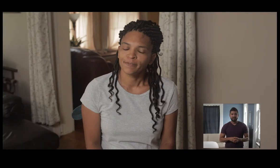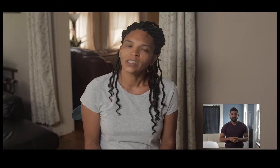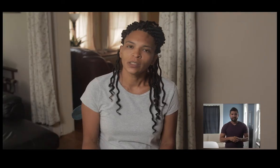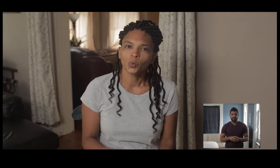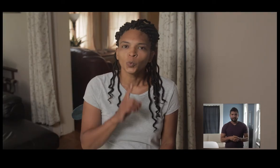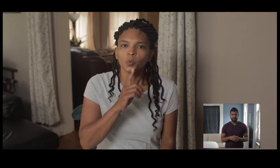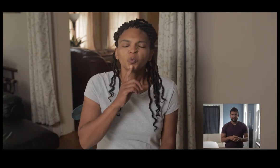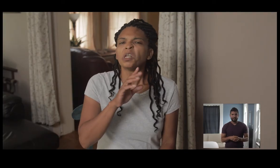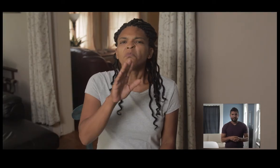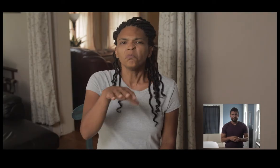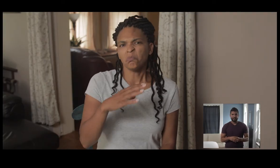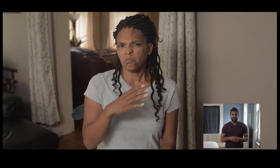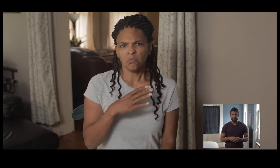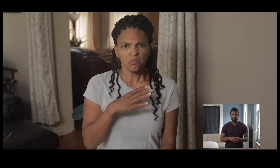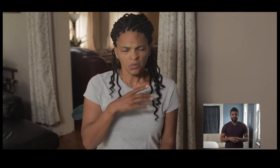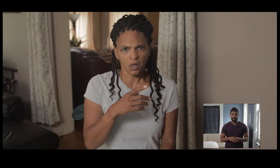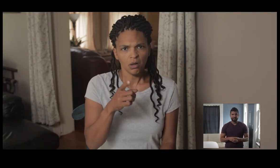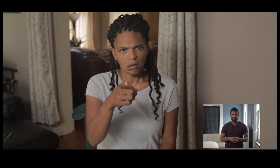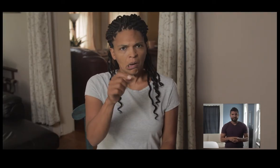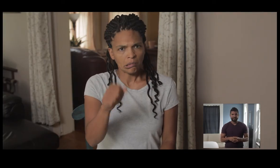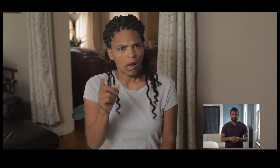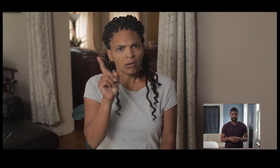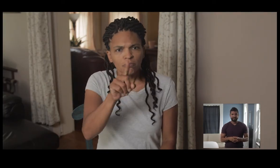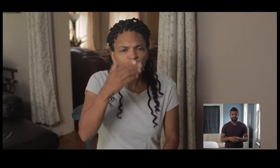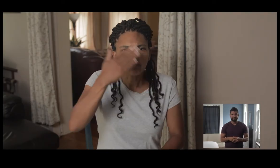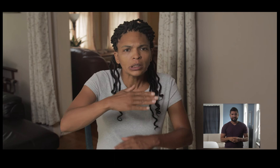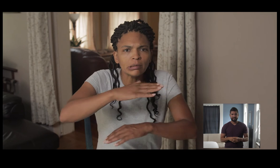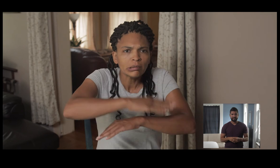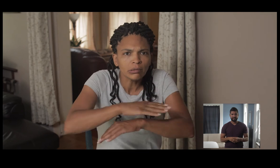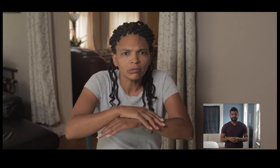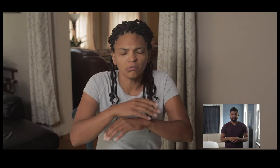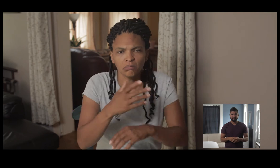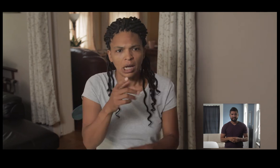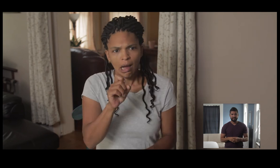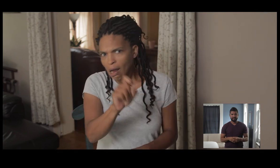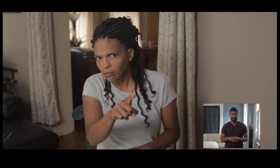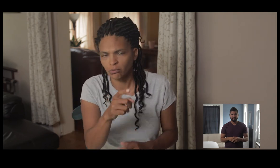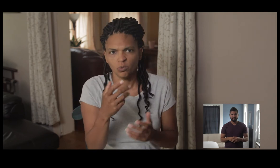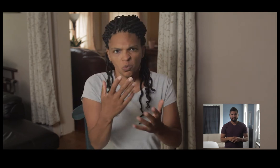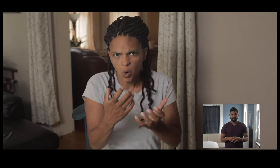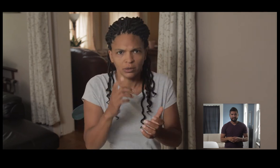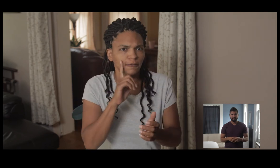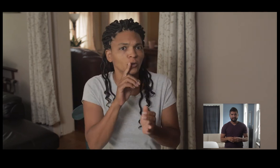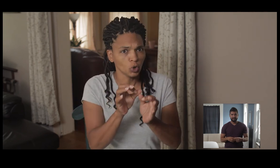Mmhm. Well, when you check in at the hospital or doctor’s office, request a Deaf Interpreter.